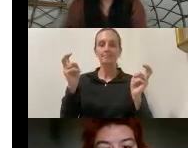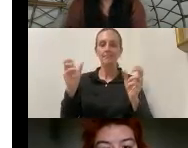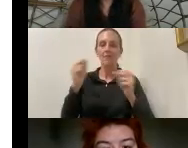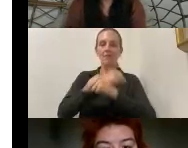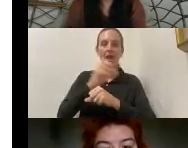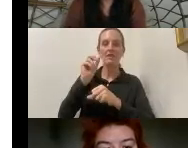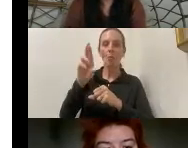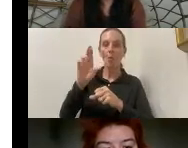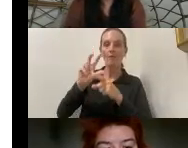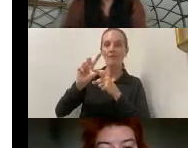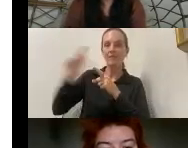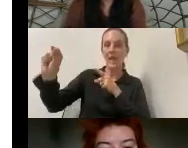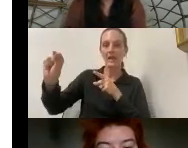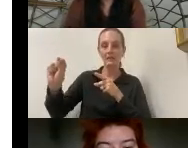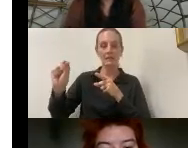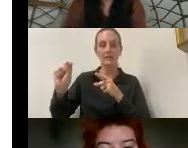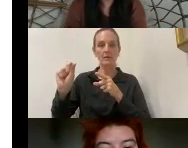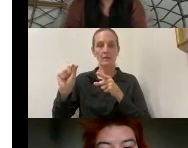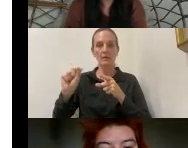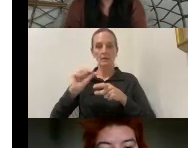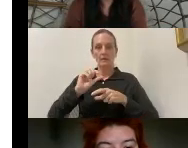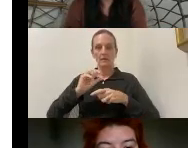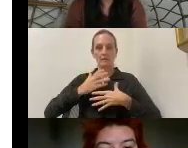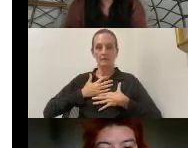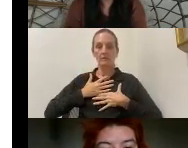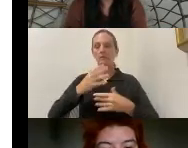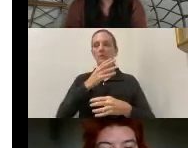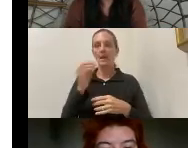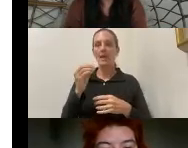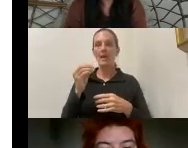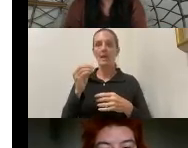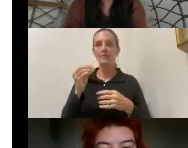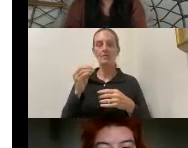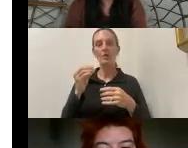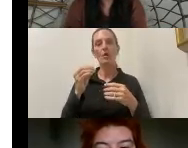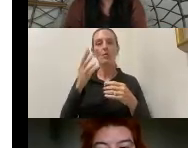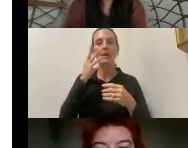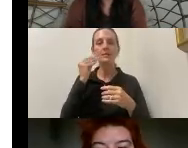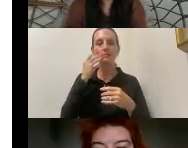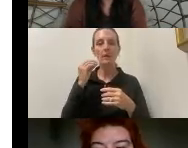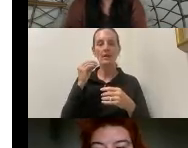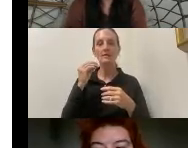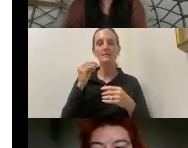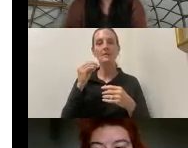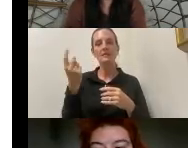So responses are triggered by putting itself into a state called survival mode.